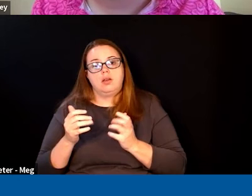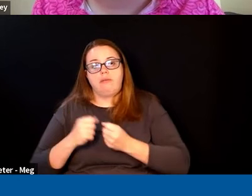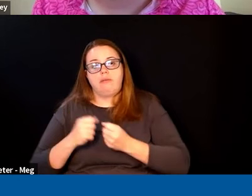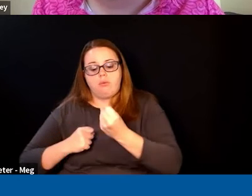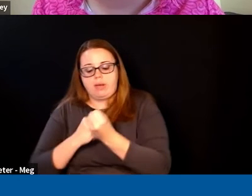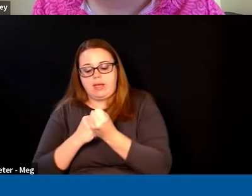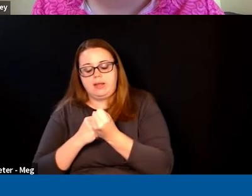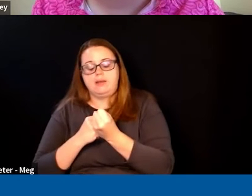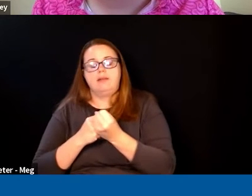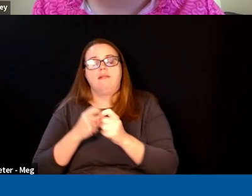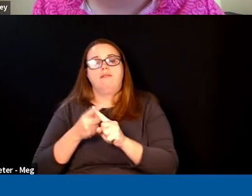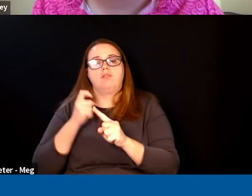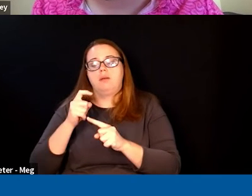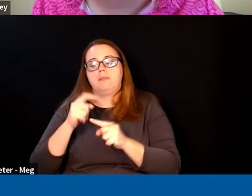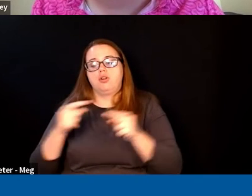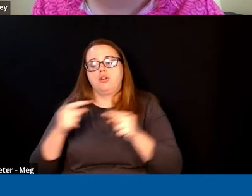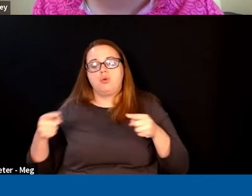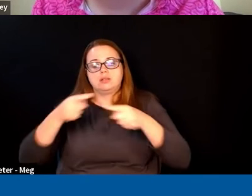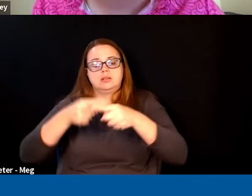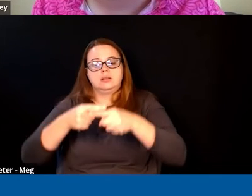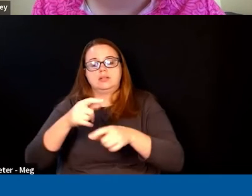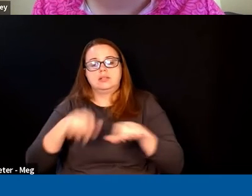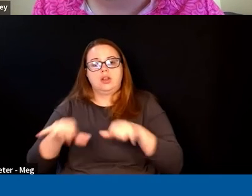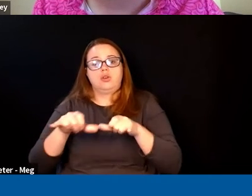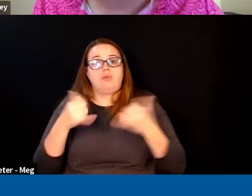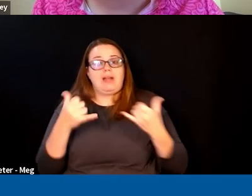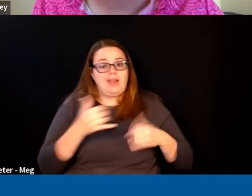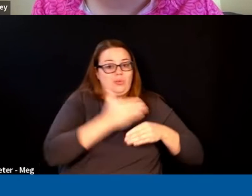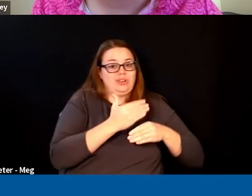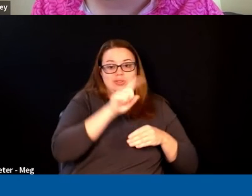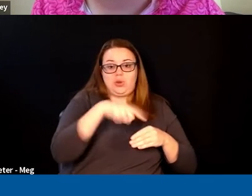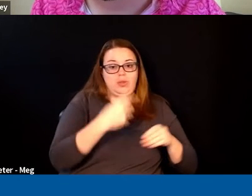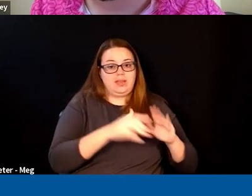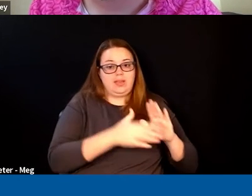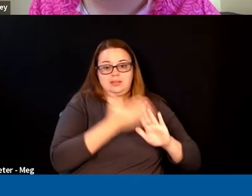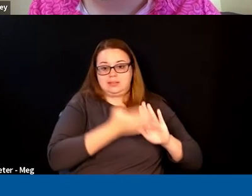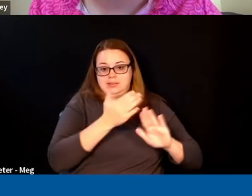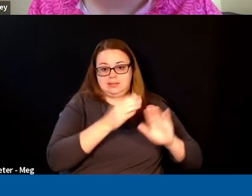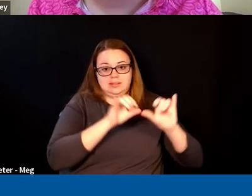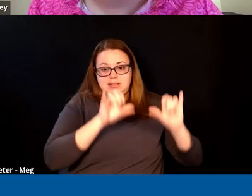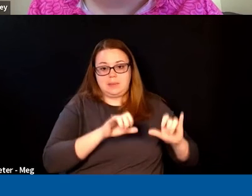where Windows right now is the only operating system that can create fully dynamic themes,